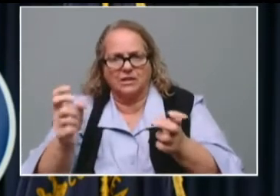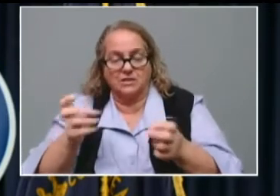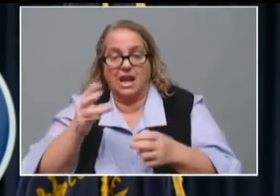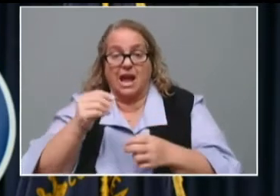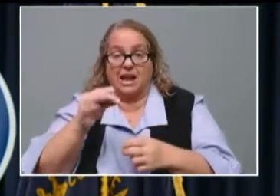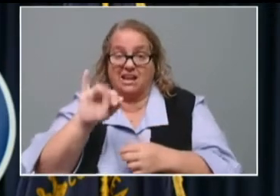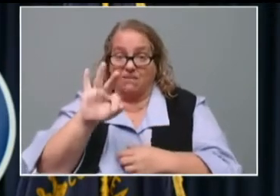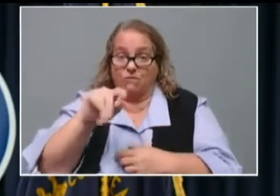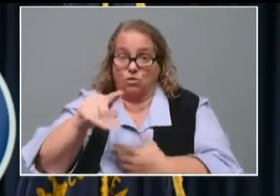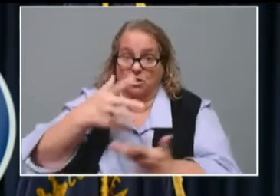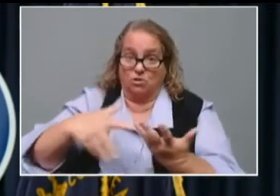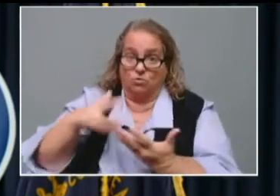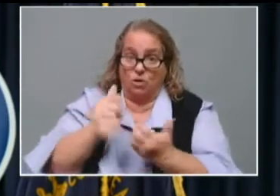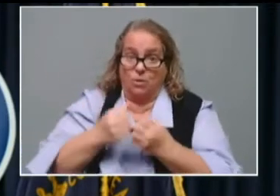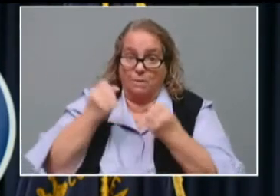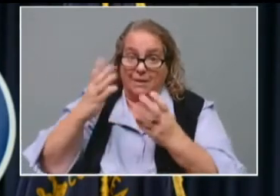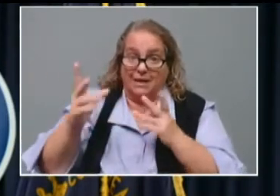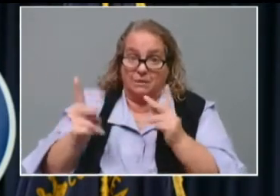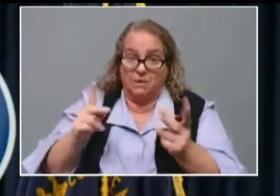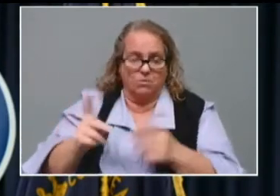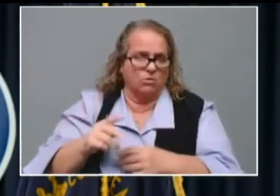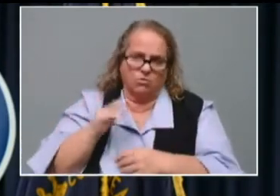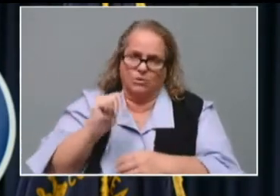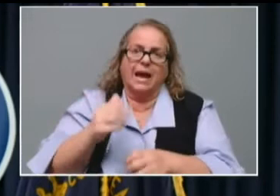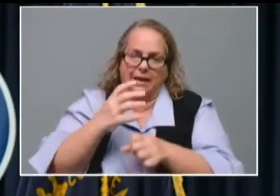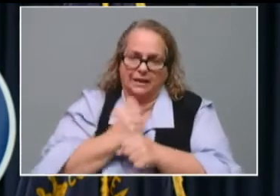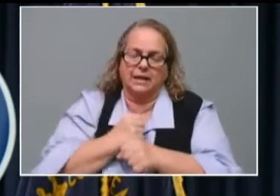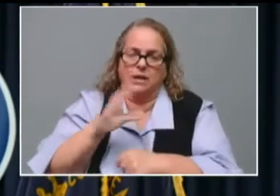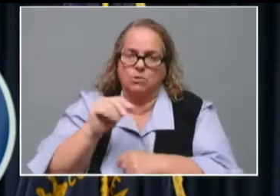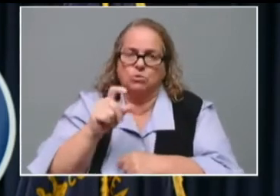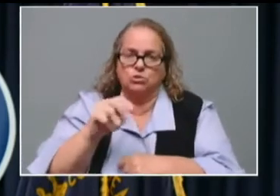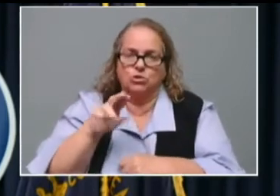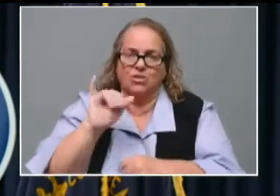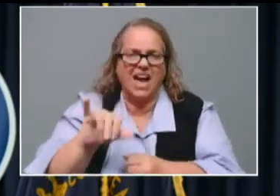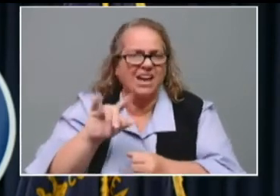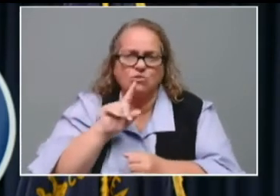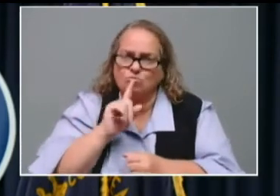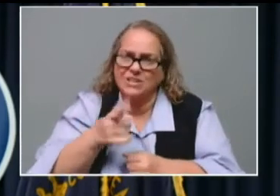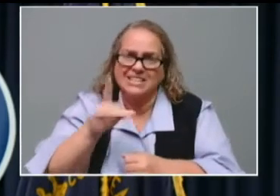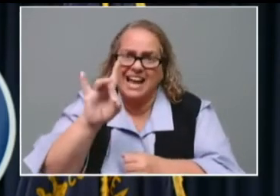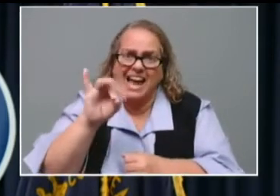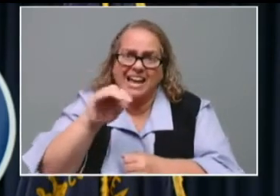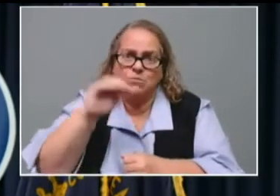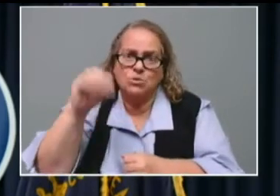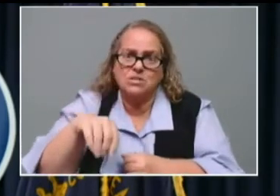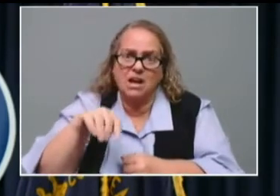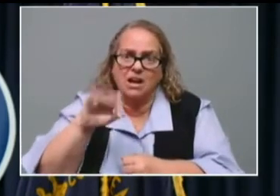suggests that 80% of everybody, if you qualify under any of those, go get a